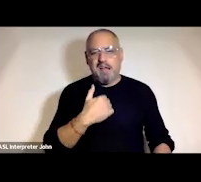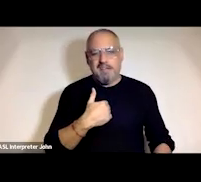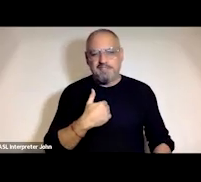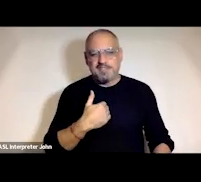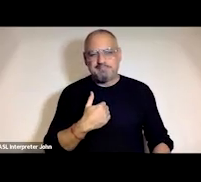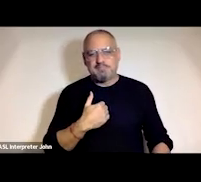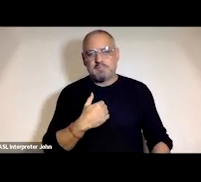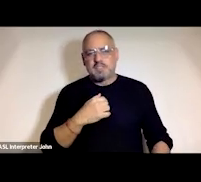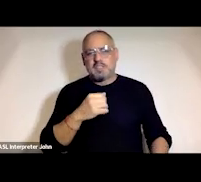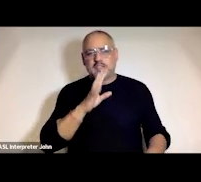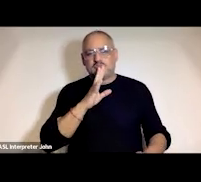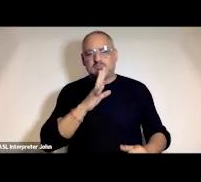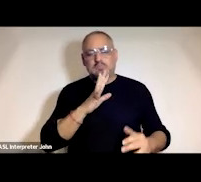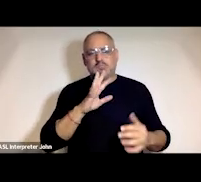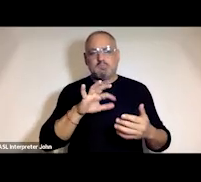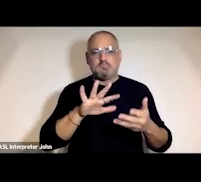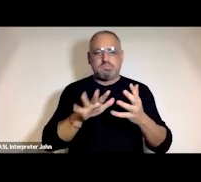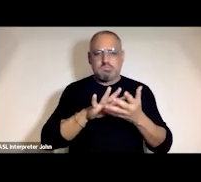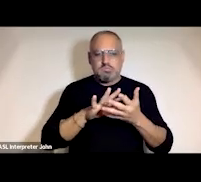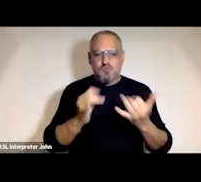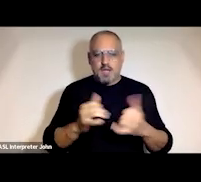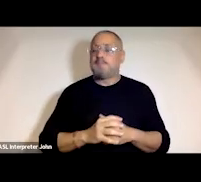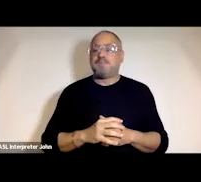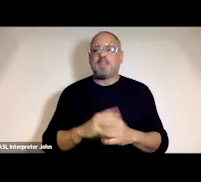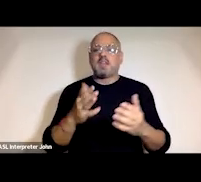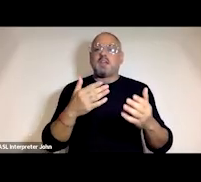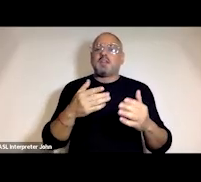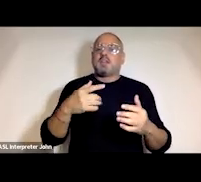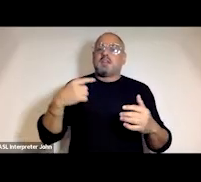so I'm having trouble talking right now. Typically, mental status exams